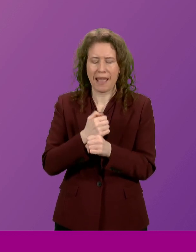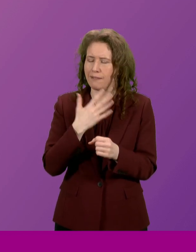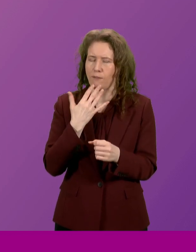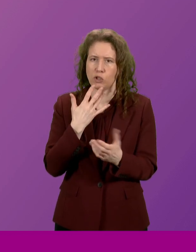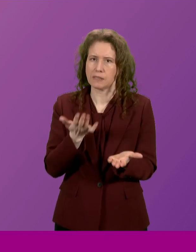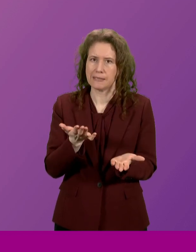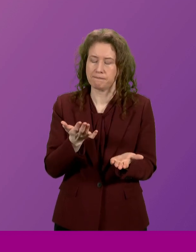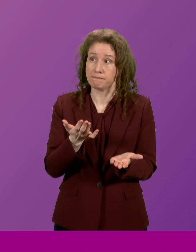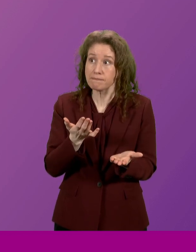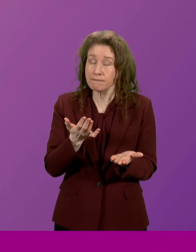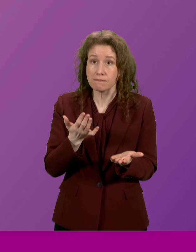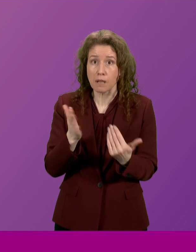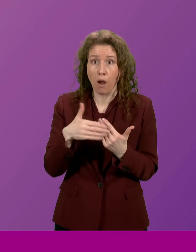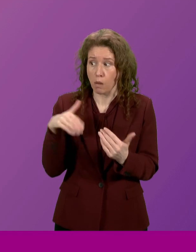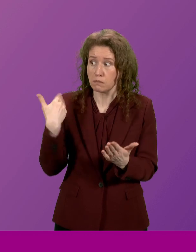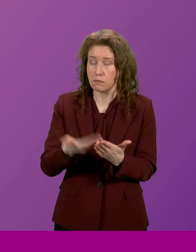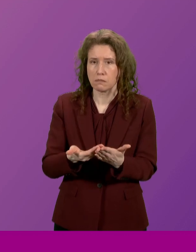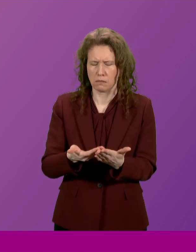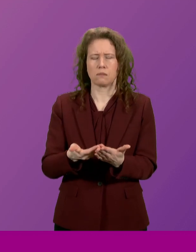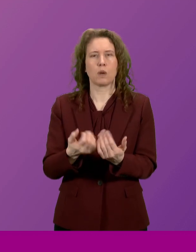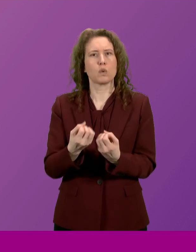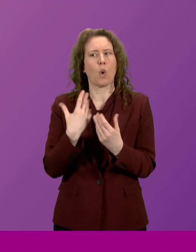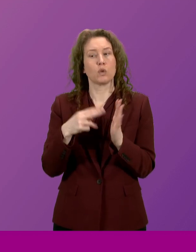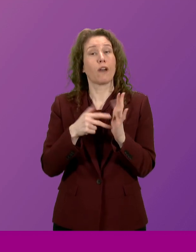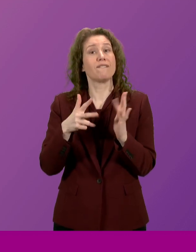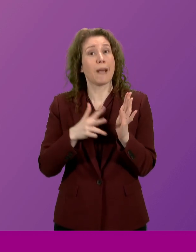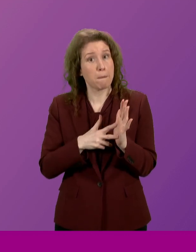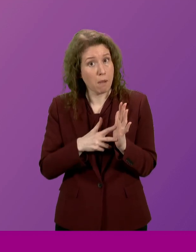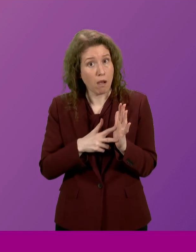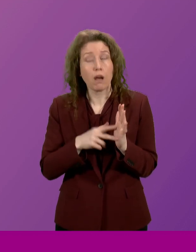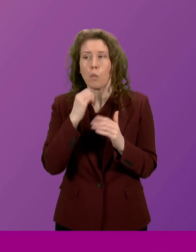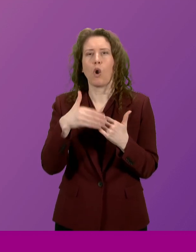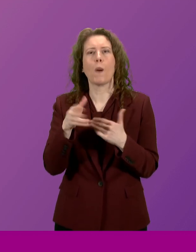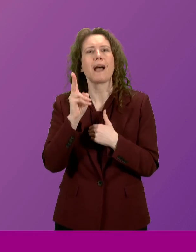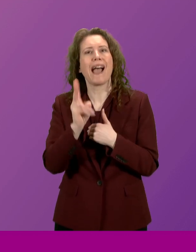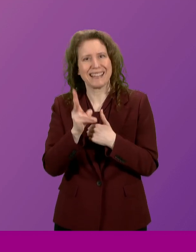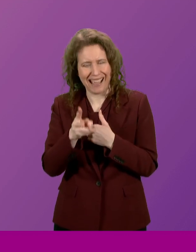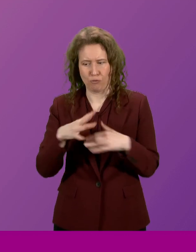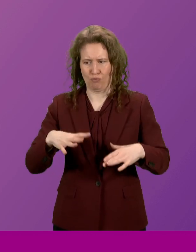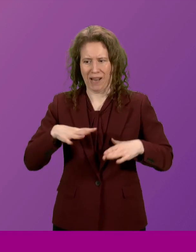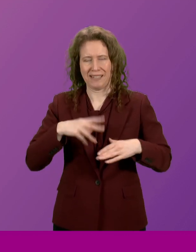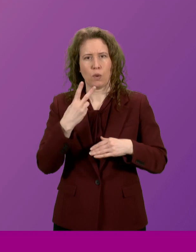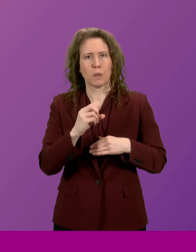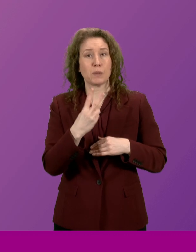It has remained closed ever since. We were told in November that it would reopen for the 2024 season.